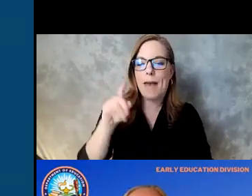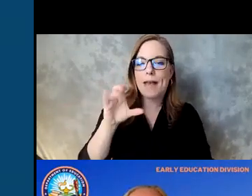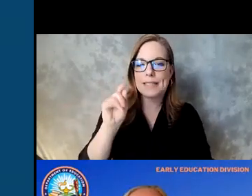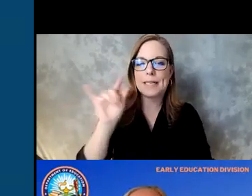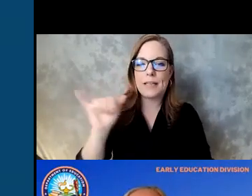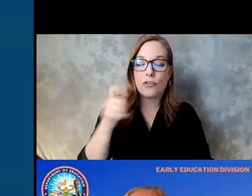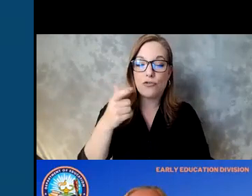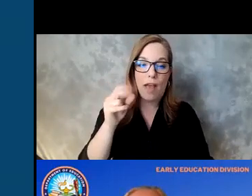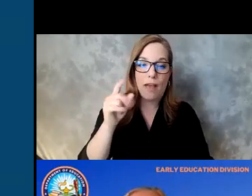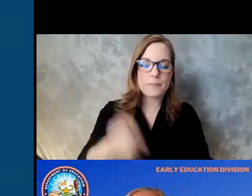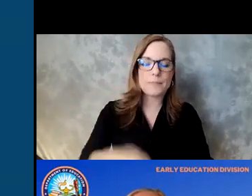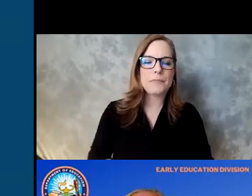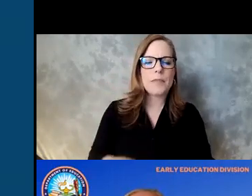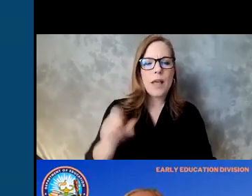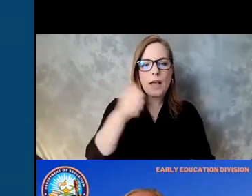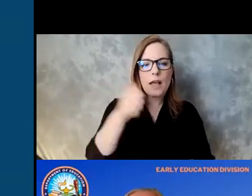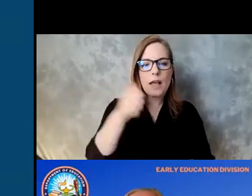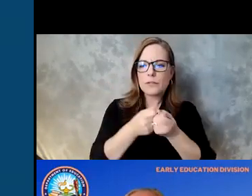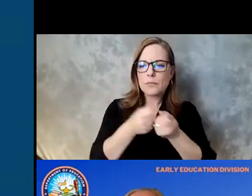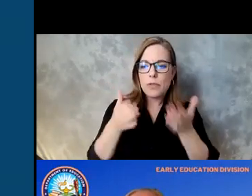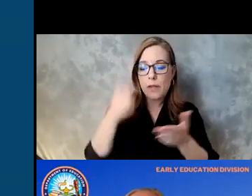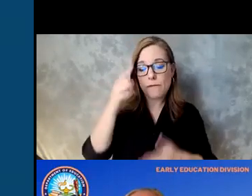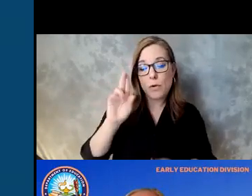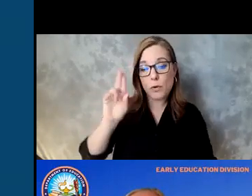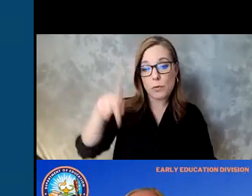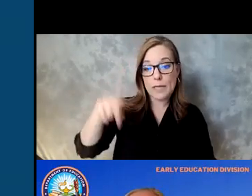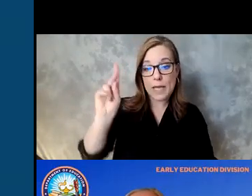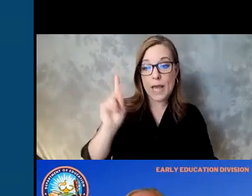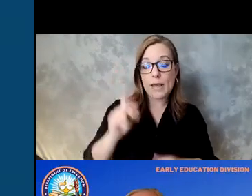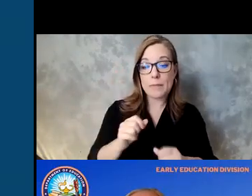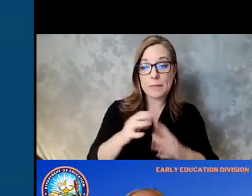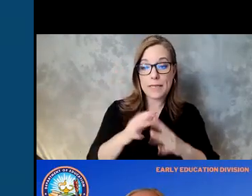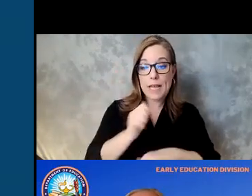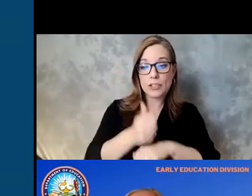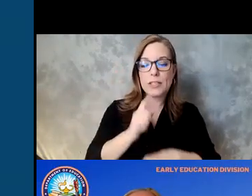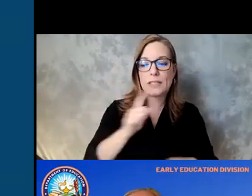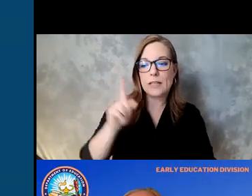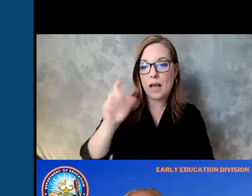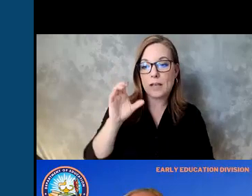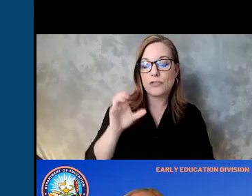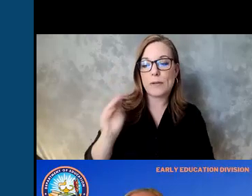support that's there for UPK implementation is the $100 million competitive Early Education